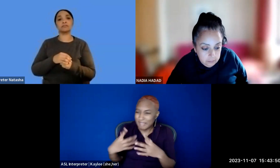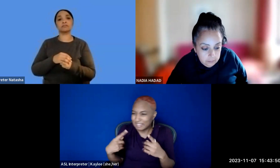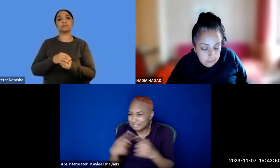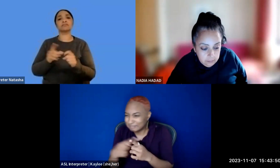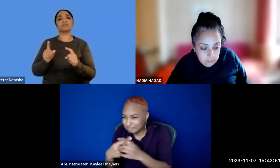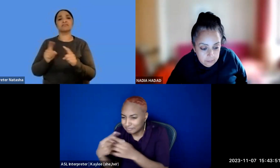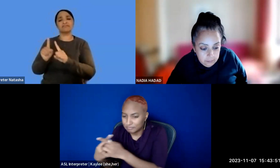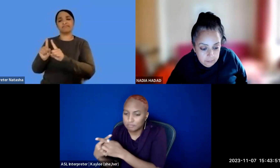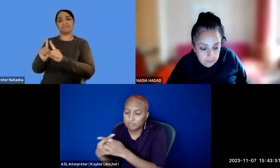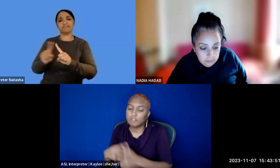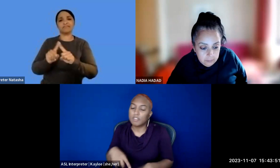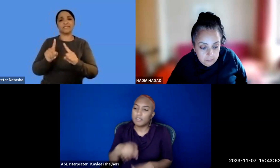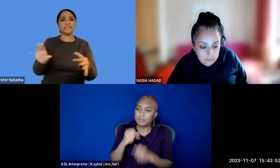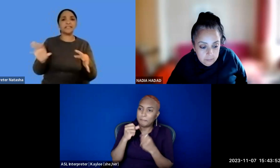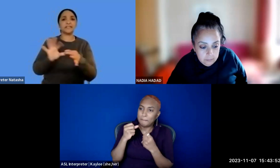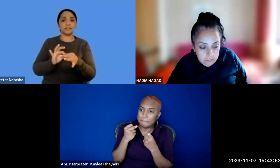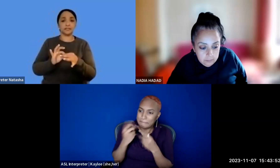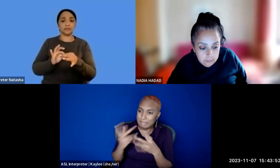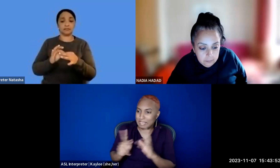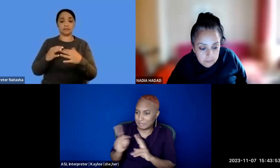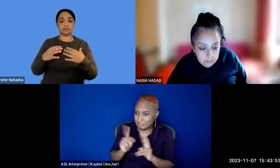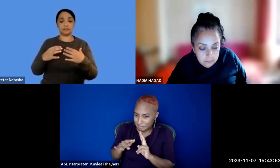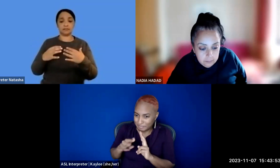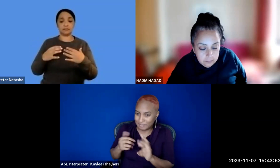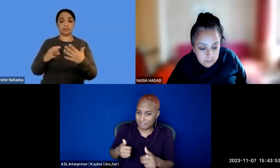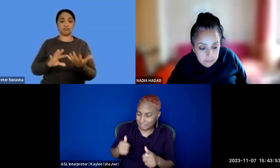there are many people there living with disabilities,